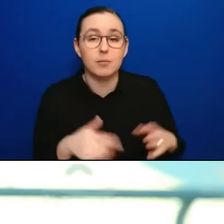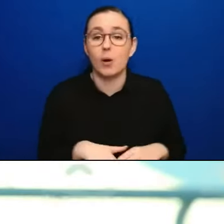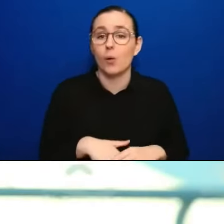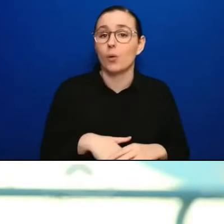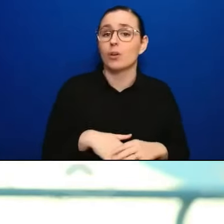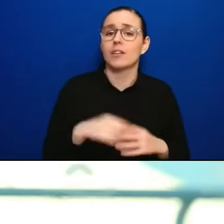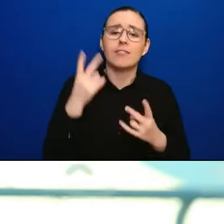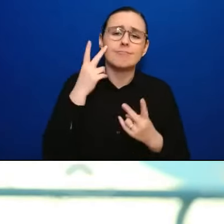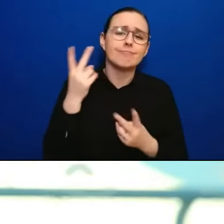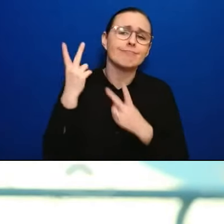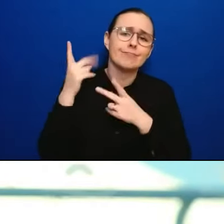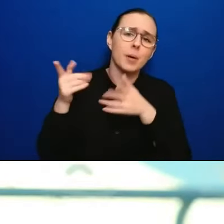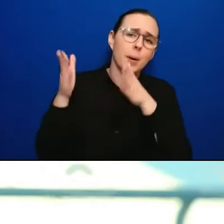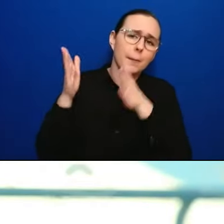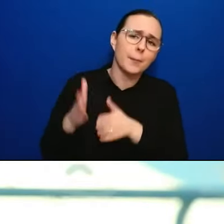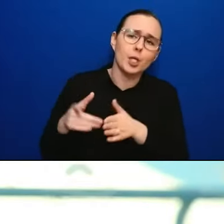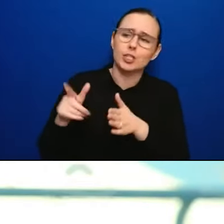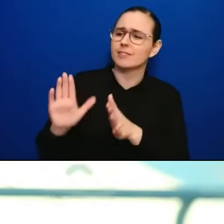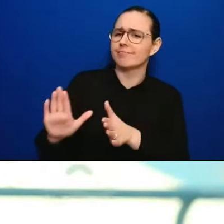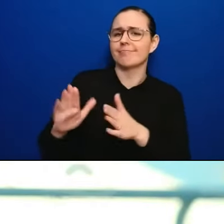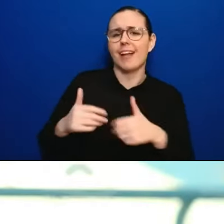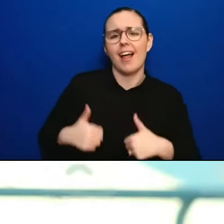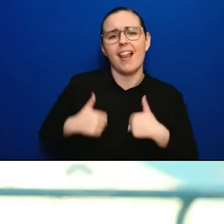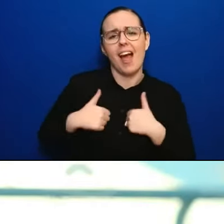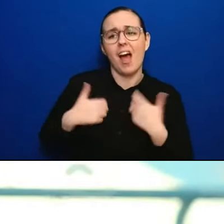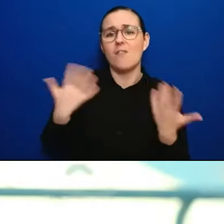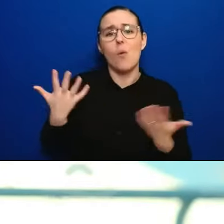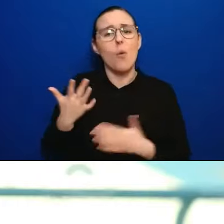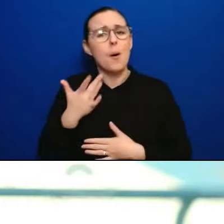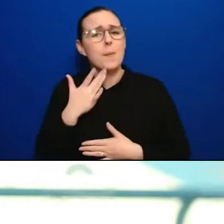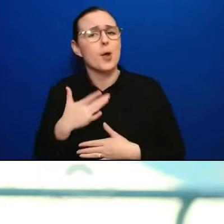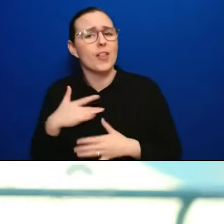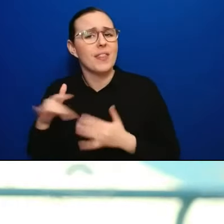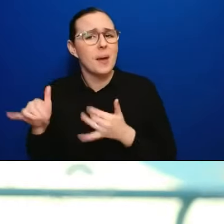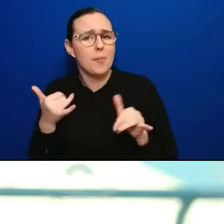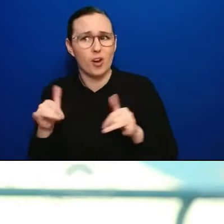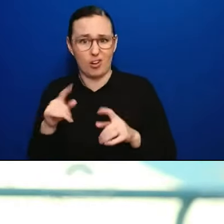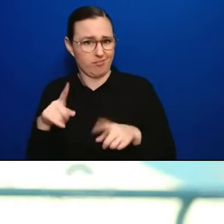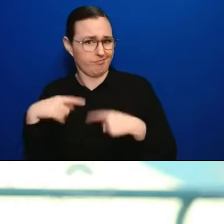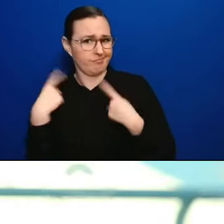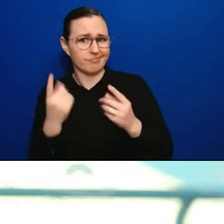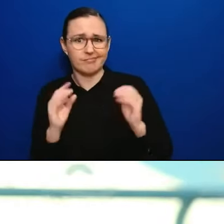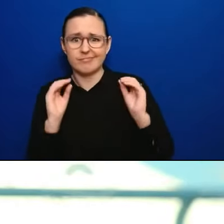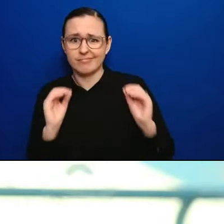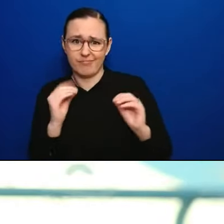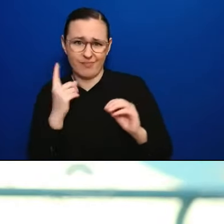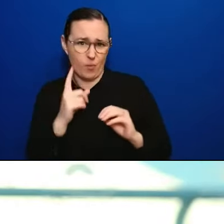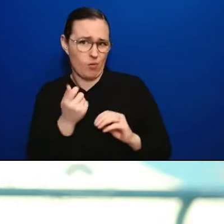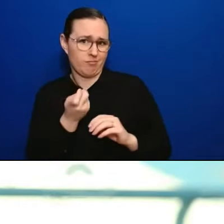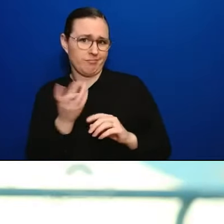larger groups of people together for wedding ceremonies and celebrations of life and birthday parties and all of